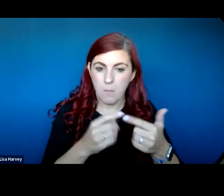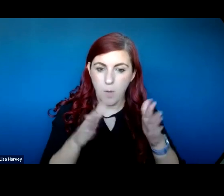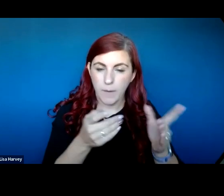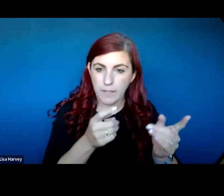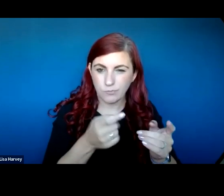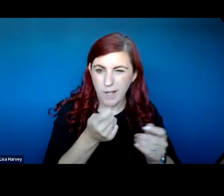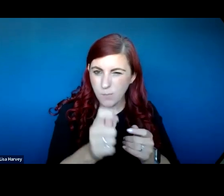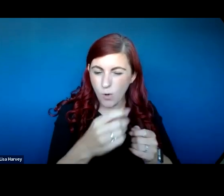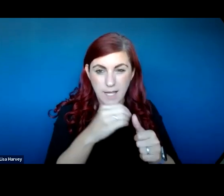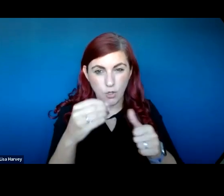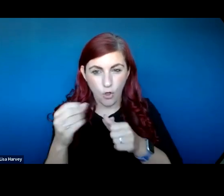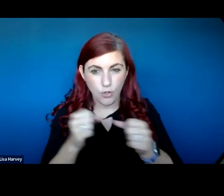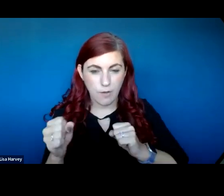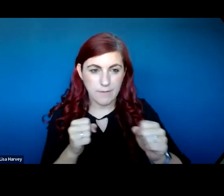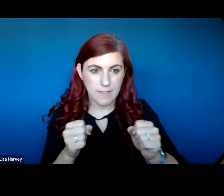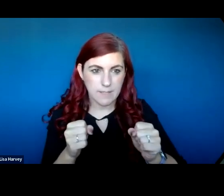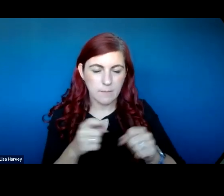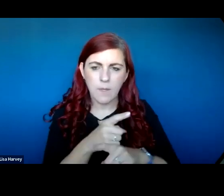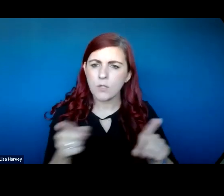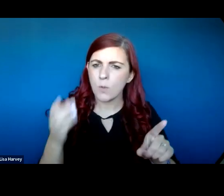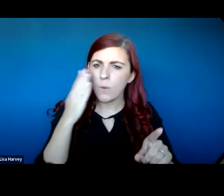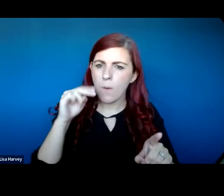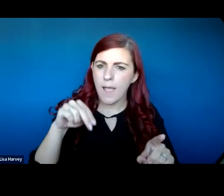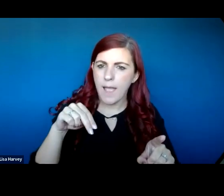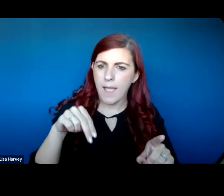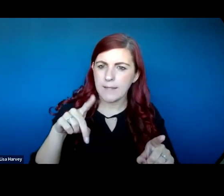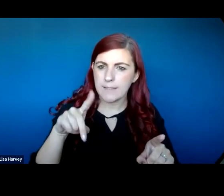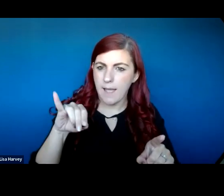And you may be aware that the National Disability Inclusion Strategy has recently